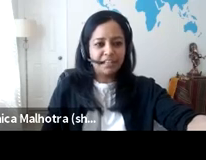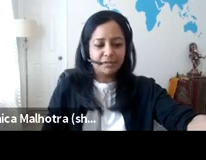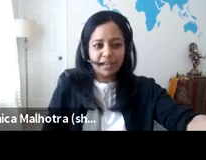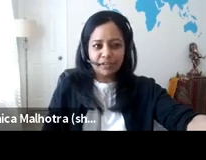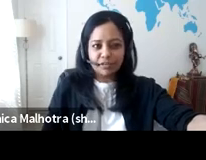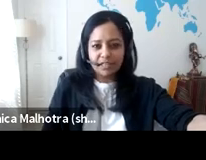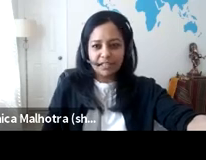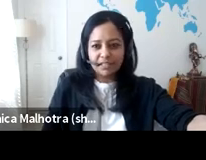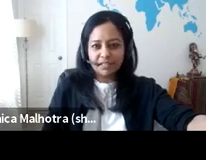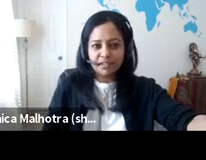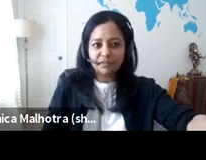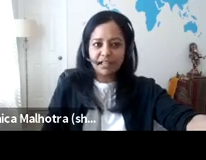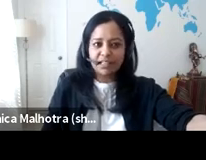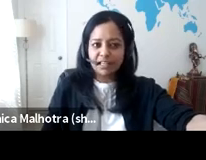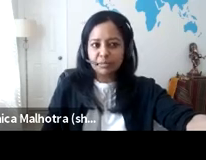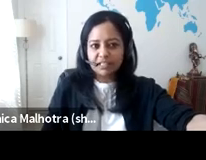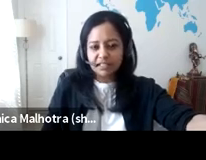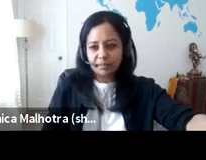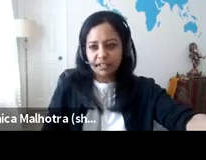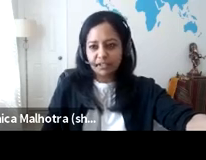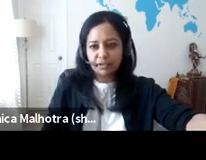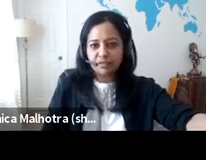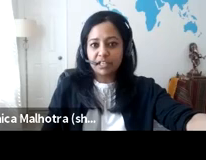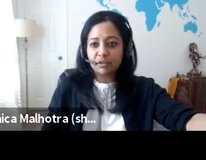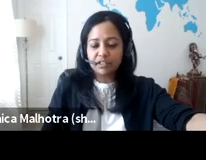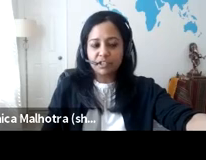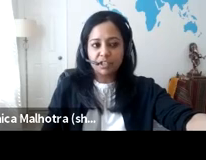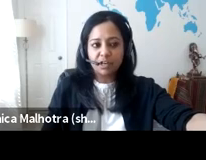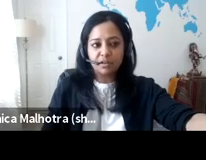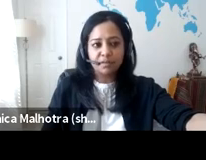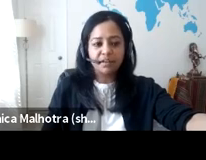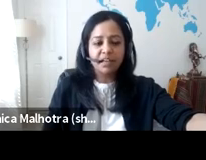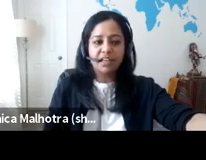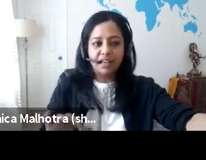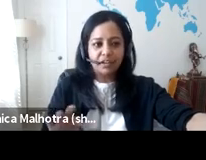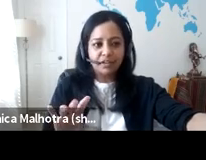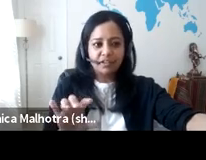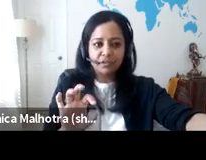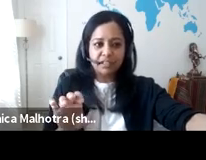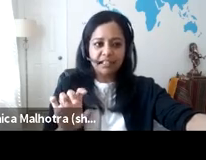So how you do this is to find any participant his video is turned off and go to their screen